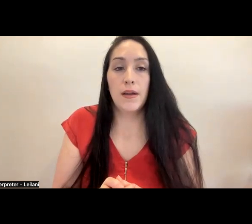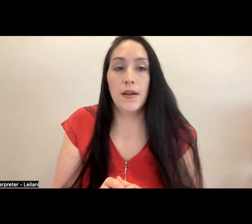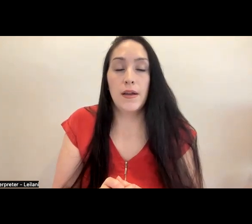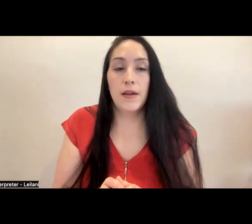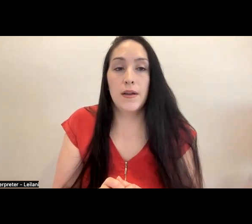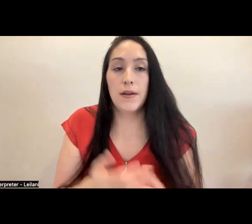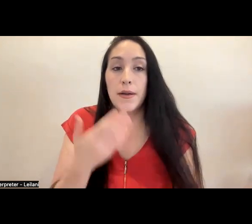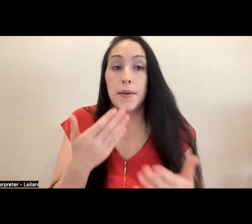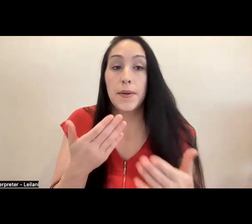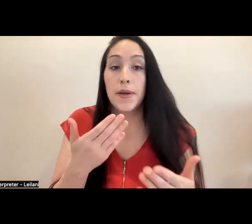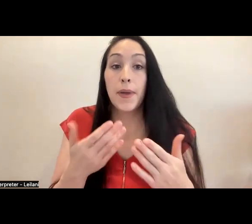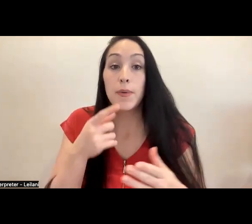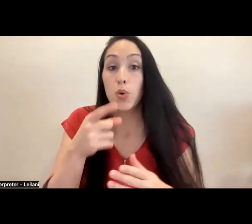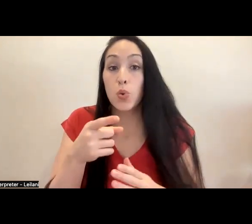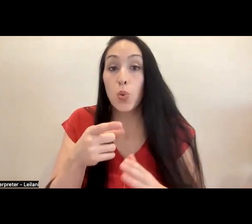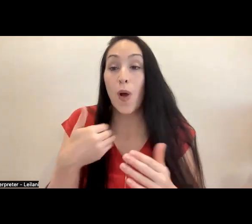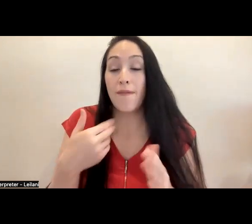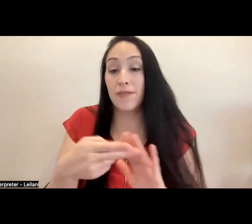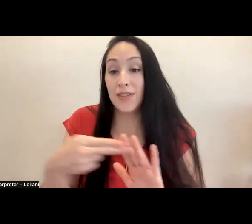21:51 27, you yourself certifying that